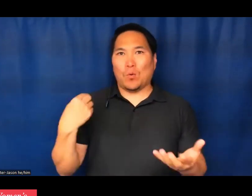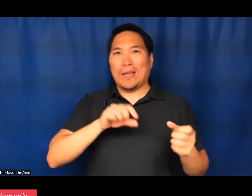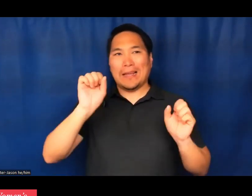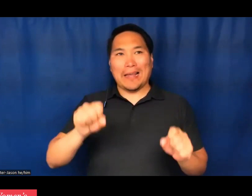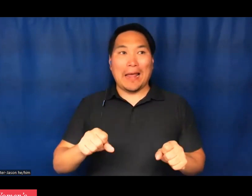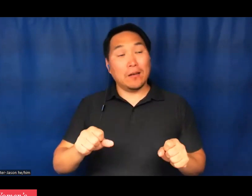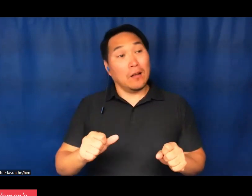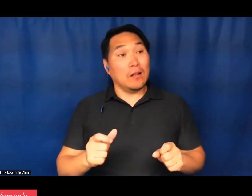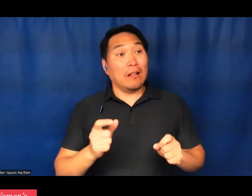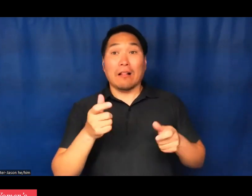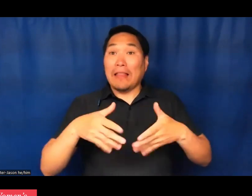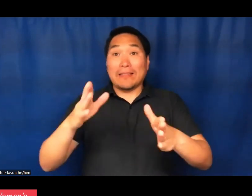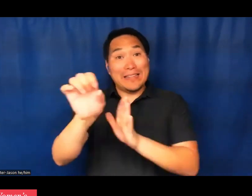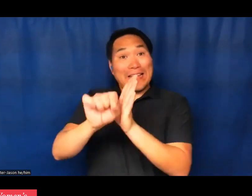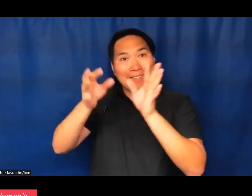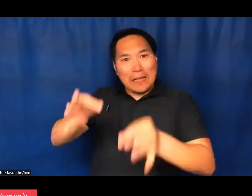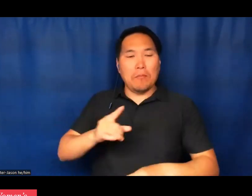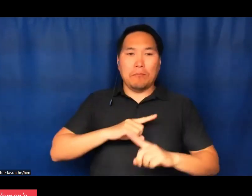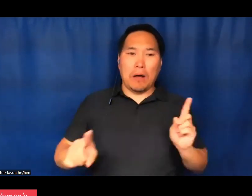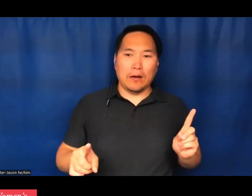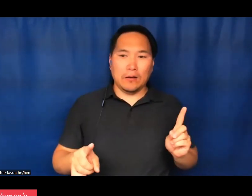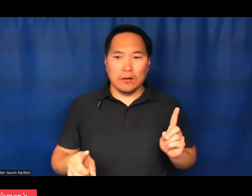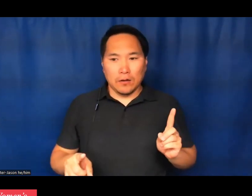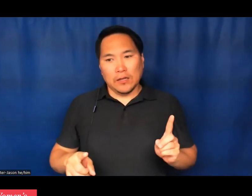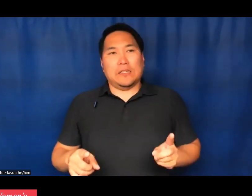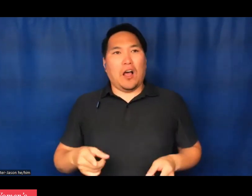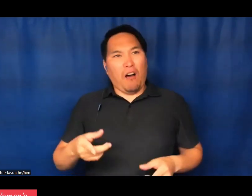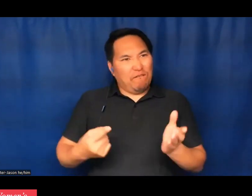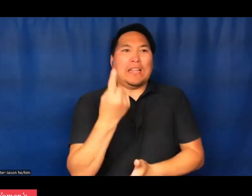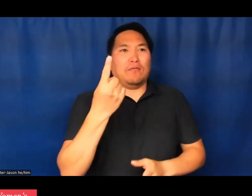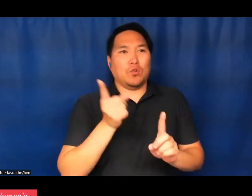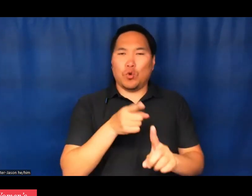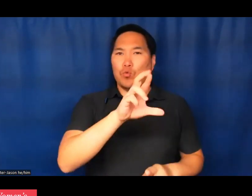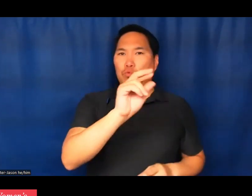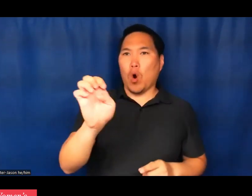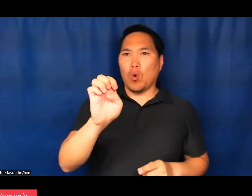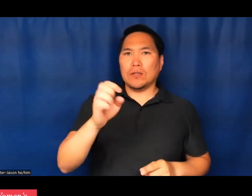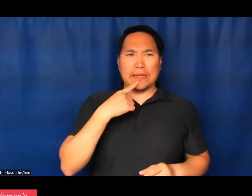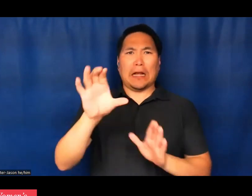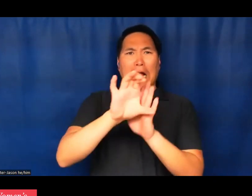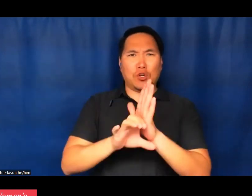But he says it's at least offensive as Roe to think the constitution outlaw abortion.